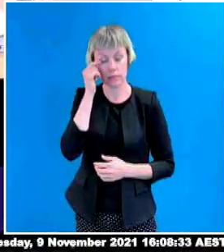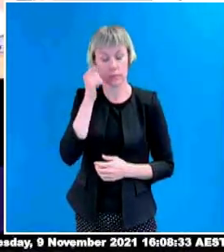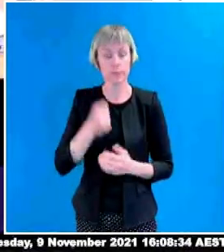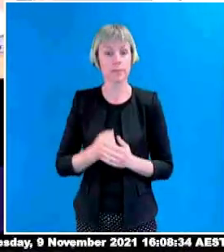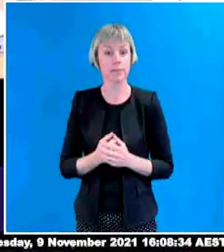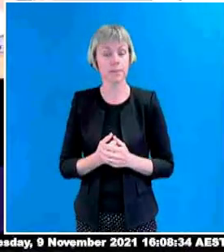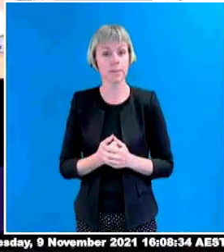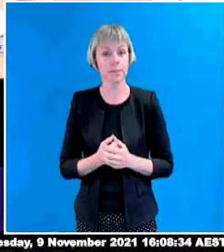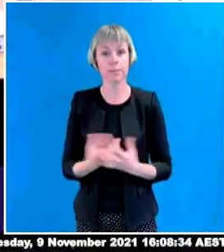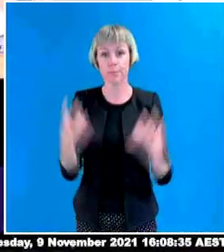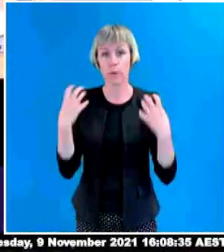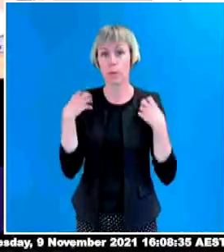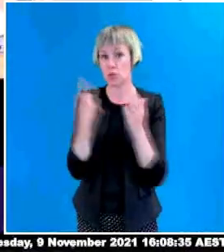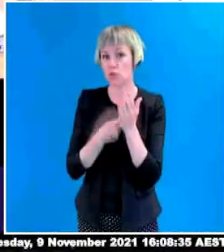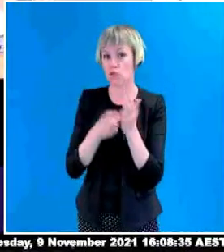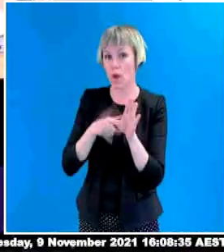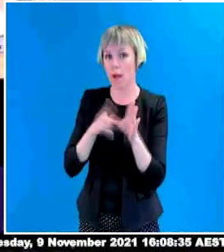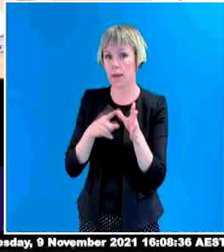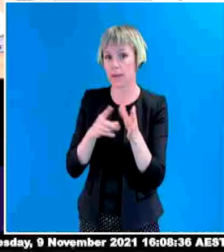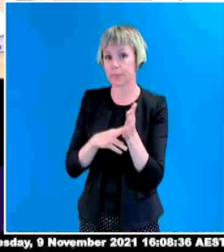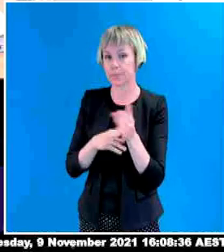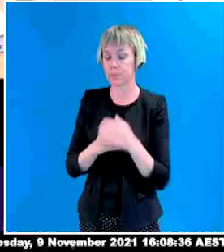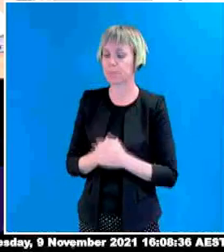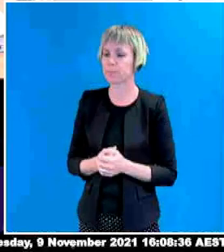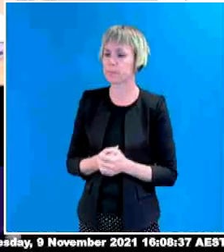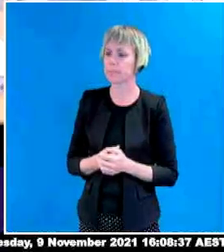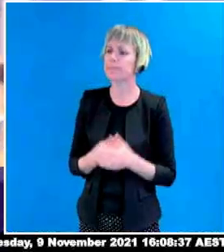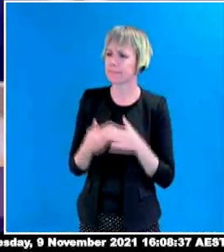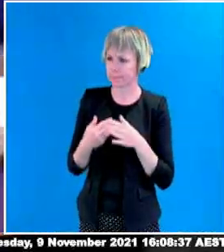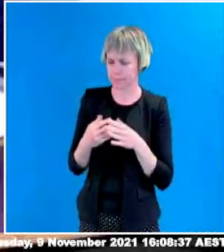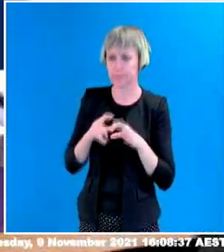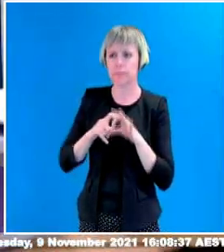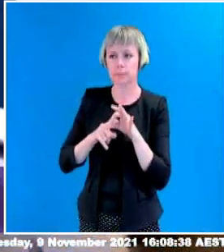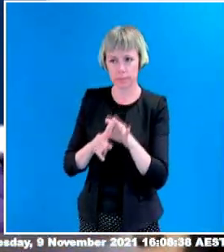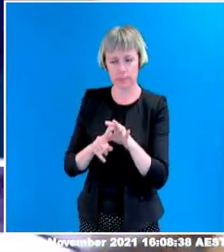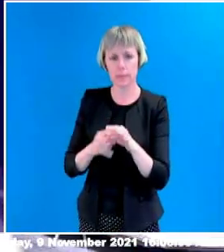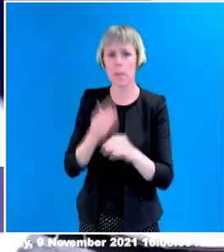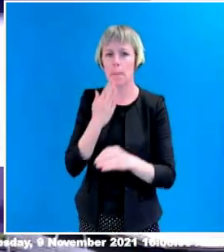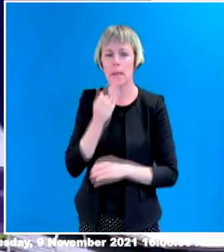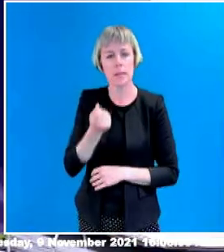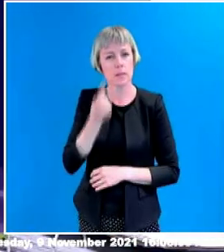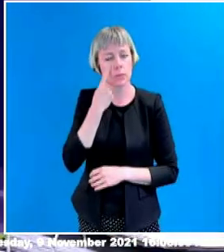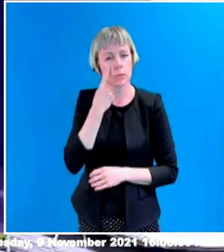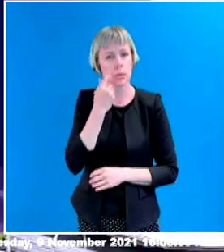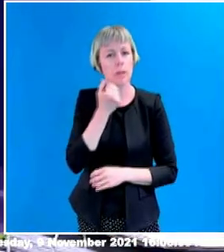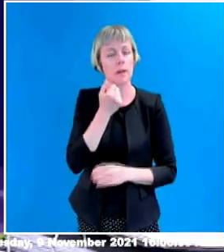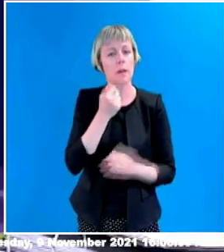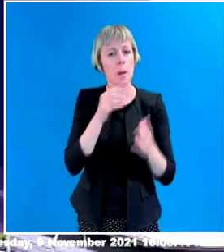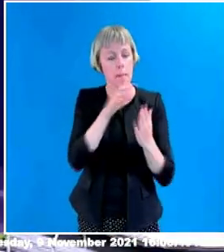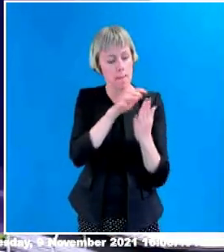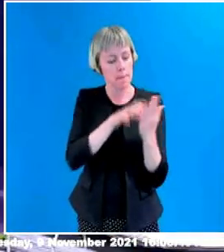Yes, I wanted to take you to pages 63 and 64 of your response